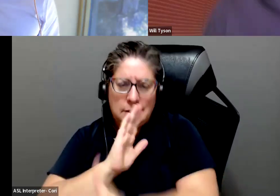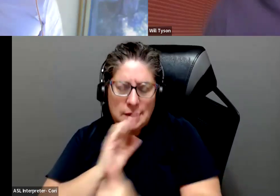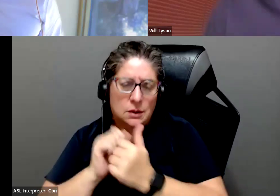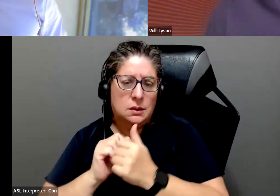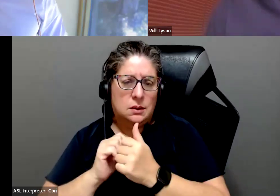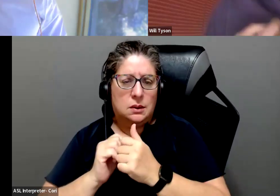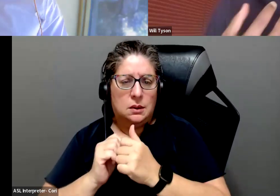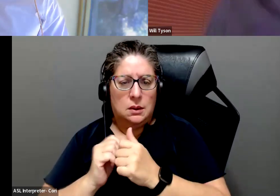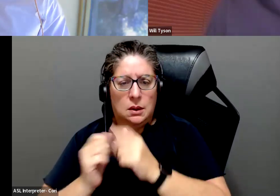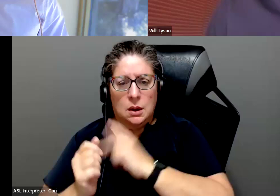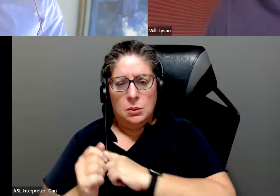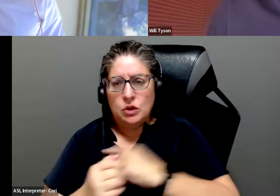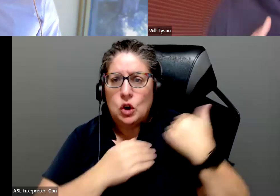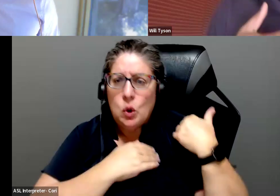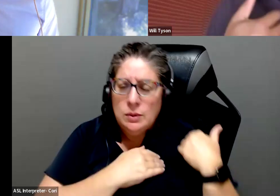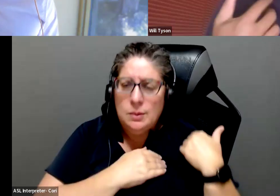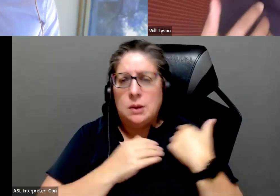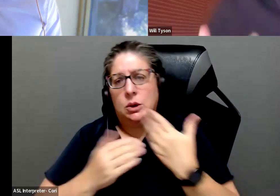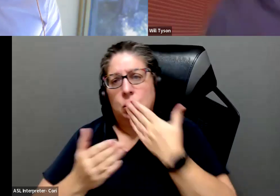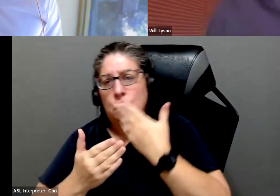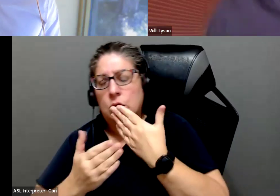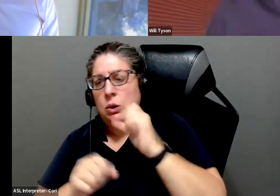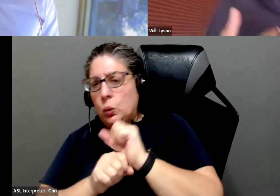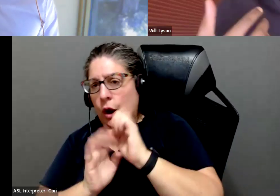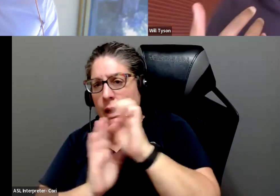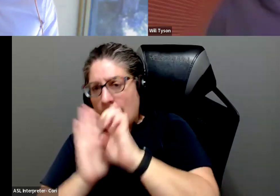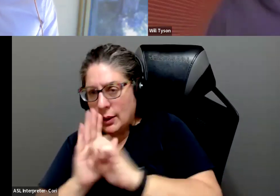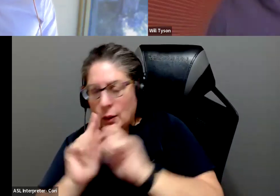Personal responsibility, work ethic, teamwork skills, good